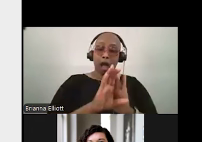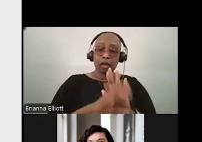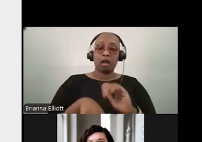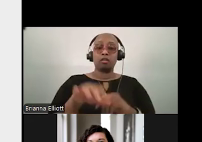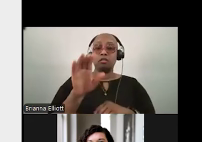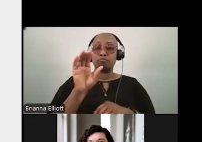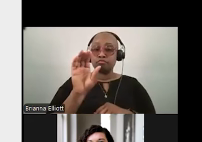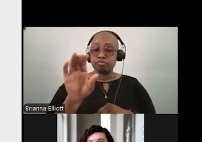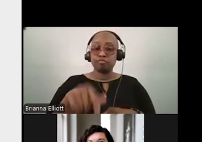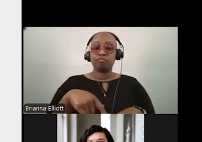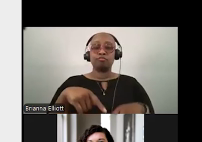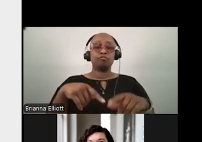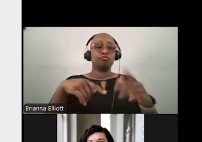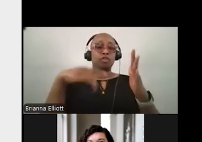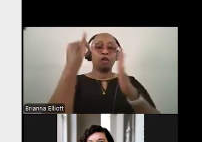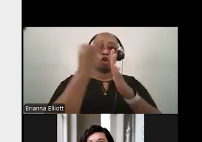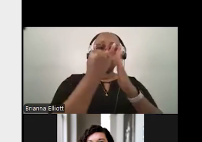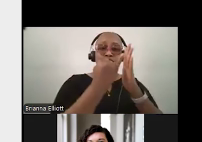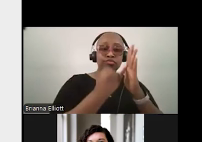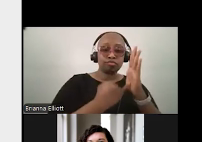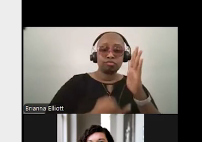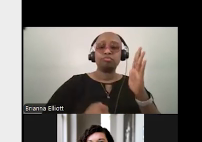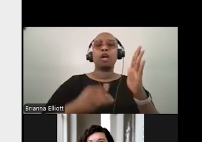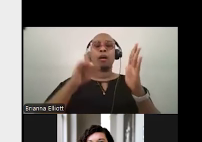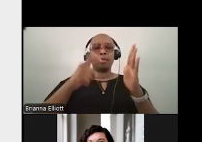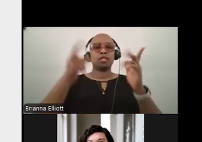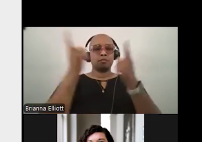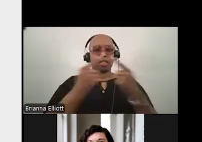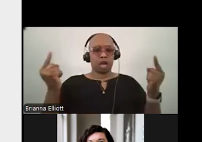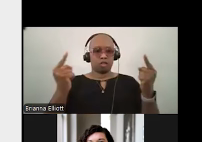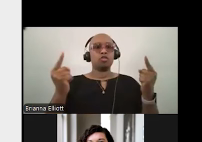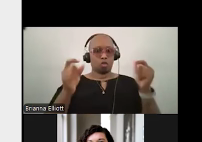so that you can see that contrast on the page. And then you have to have good text spacing,